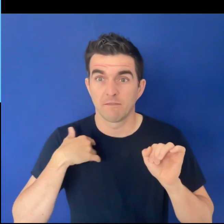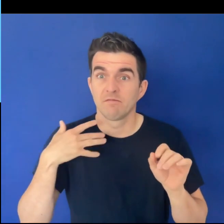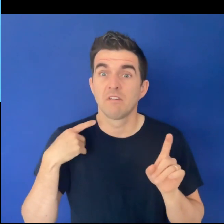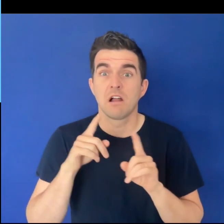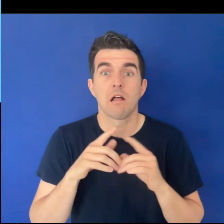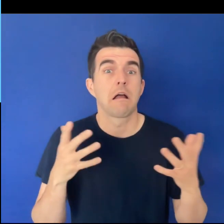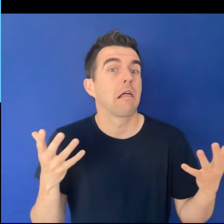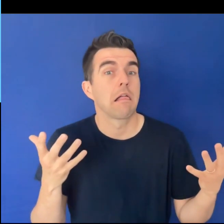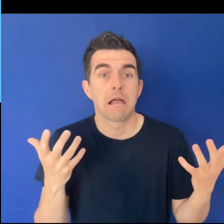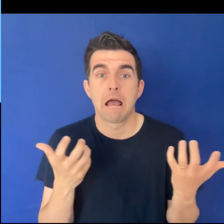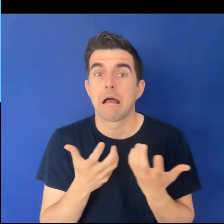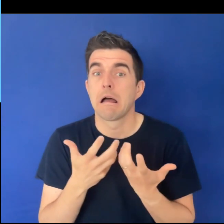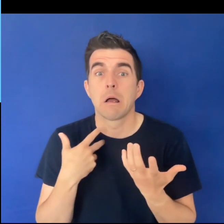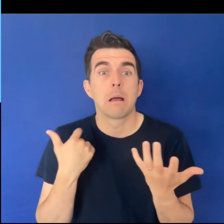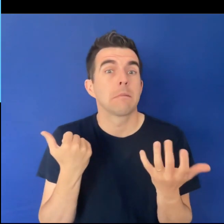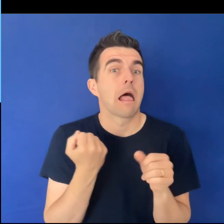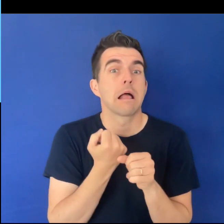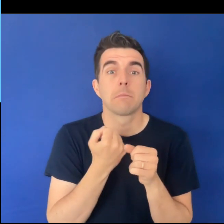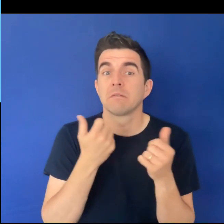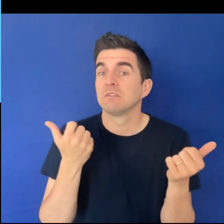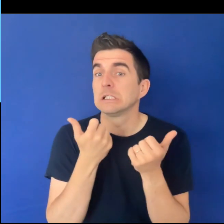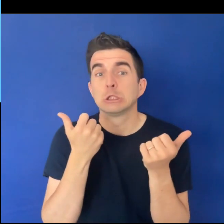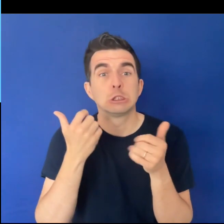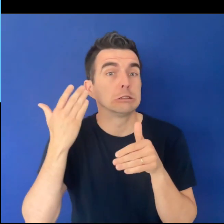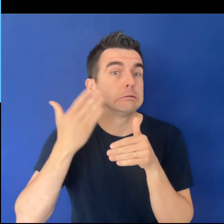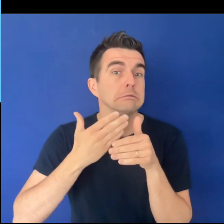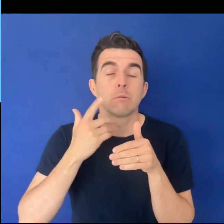going to be able to game again anymore, or any longer, in the future as well.